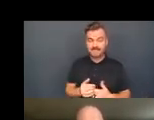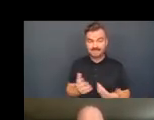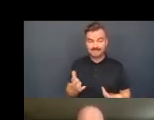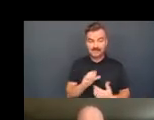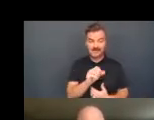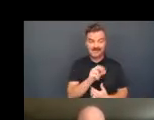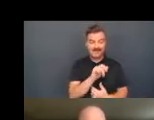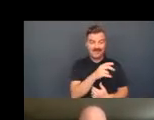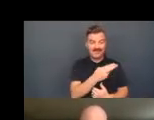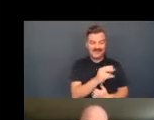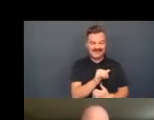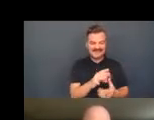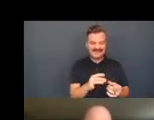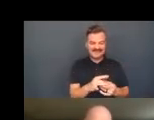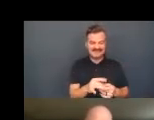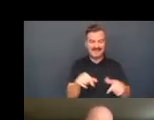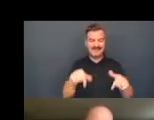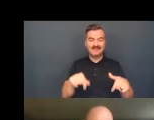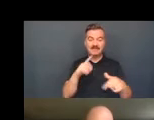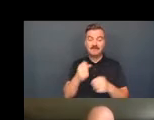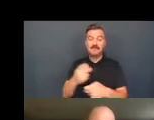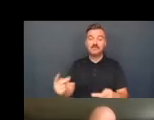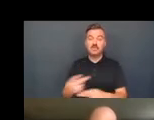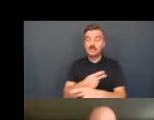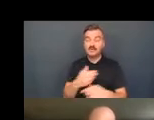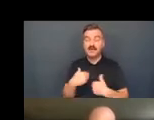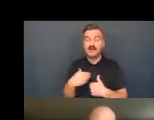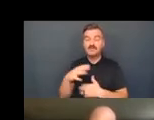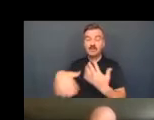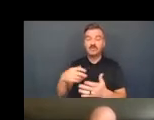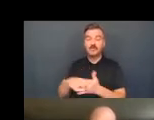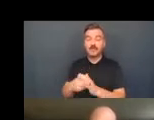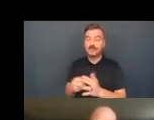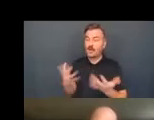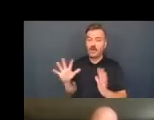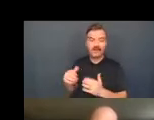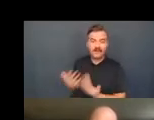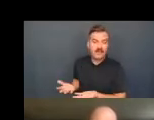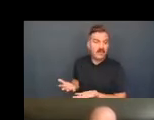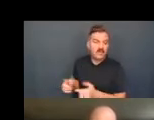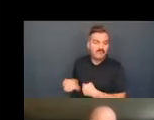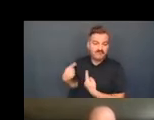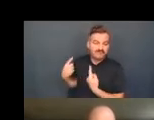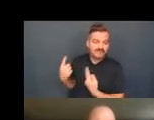it exacerbating social problems that have always been there, making them such that,